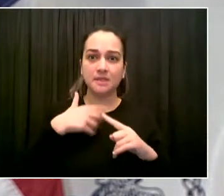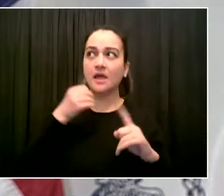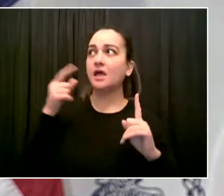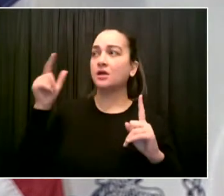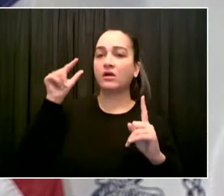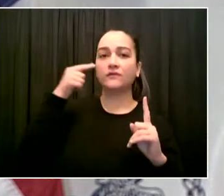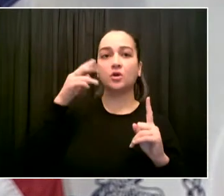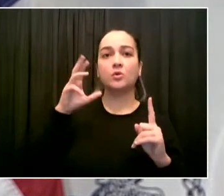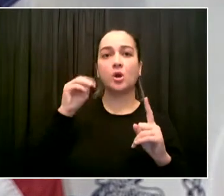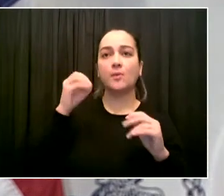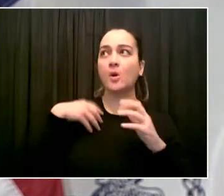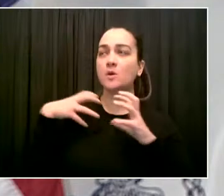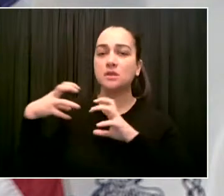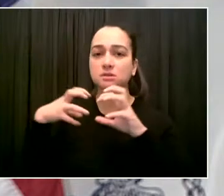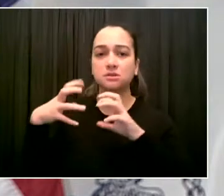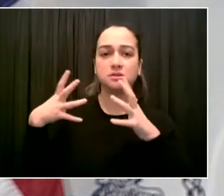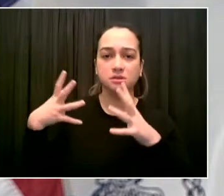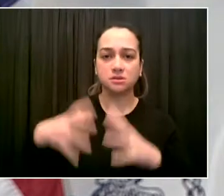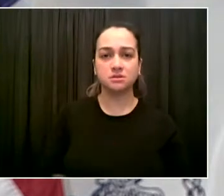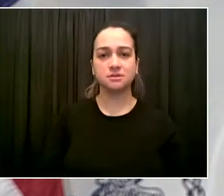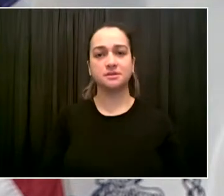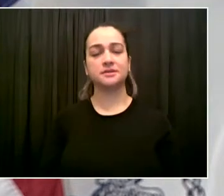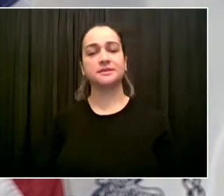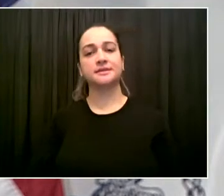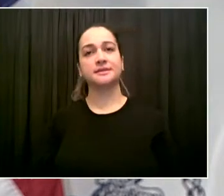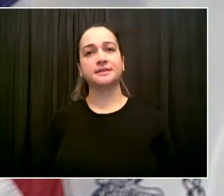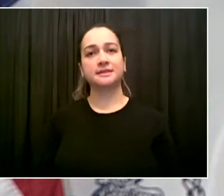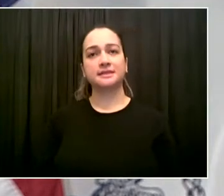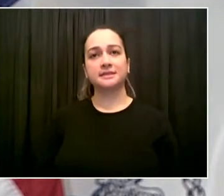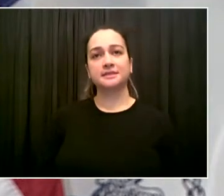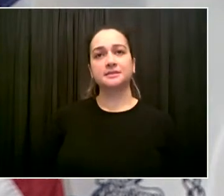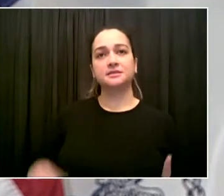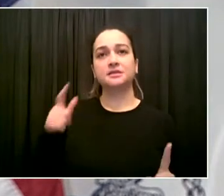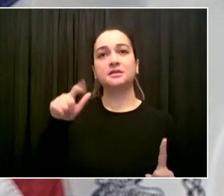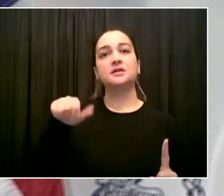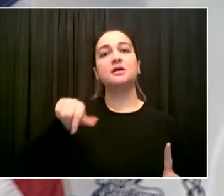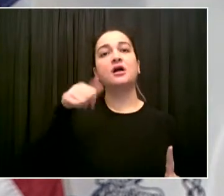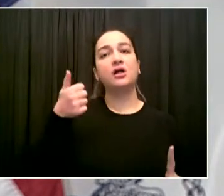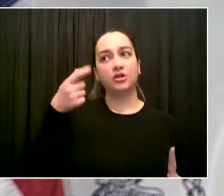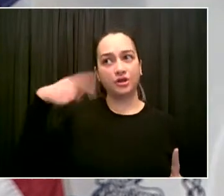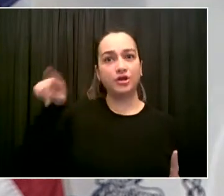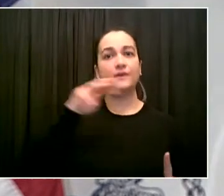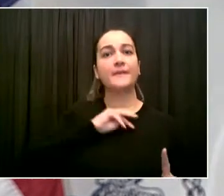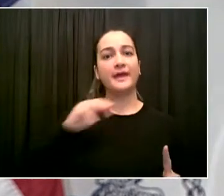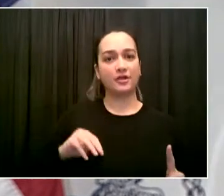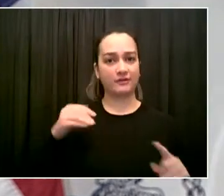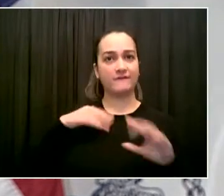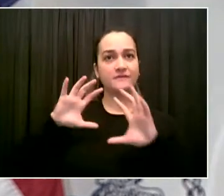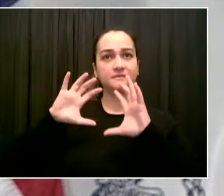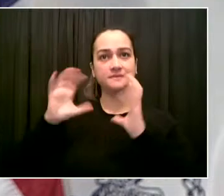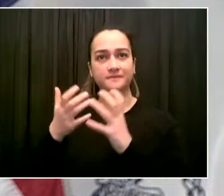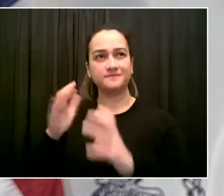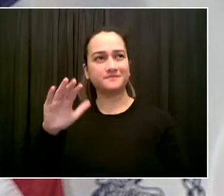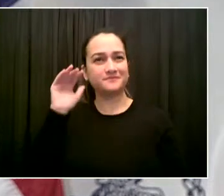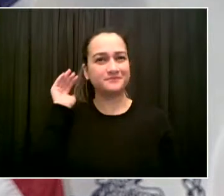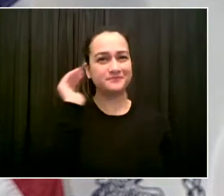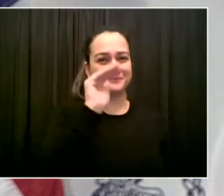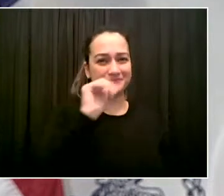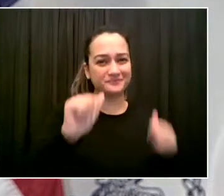OF THE VACCINE. WE FEEL WE NEED